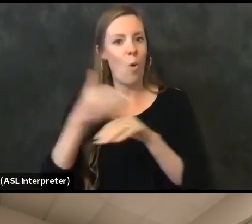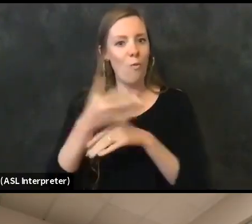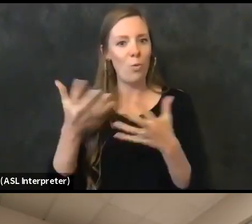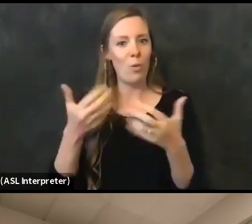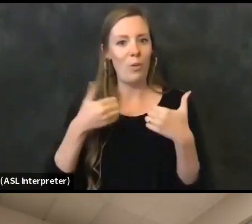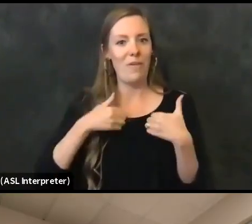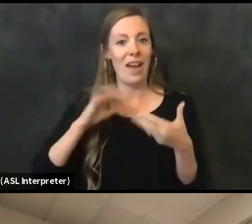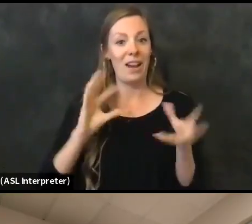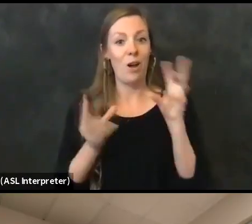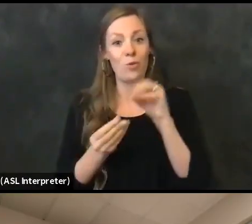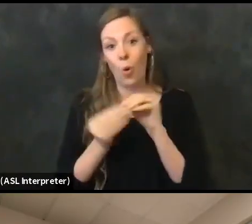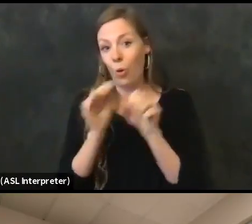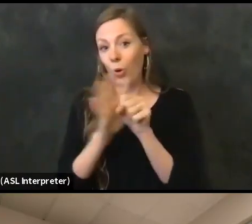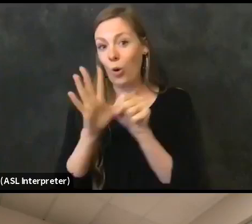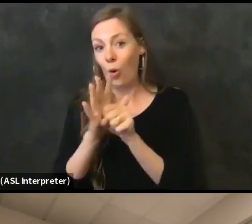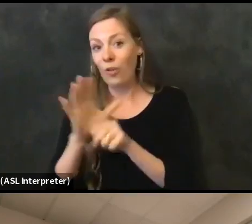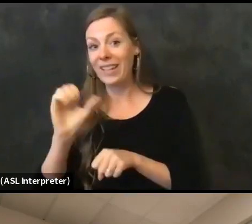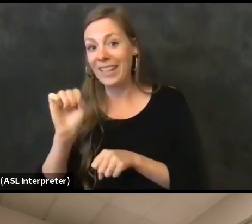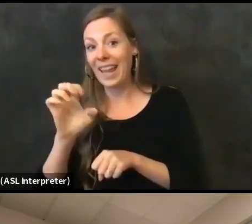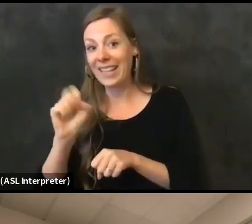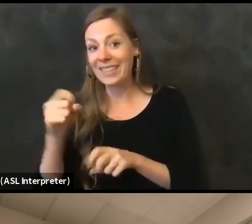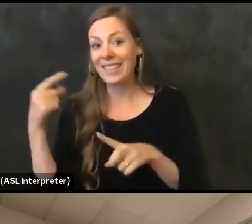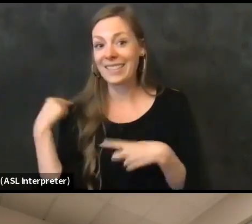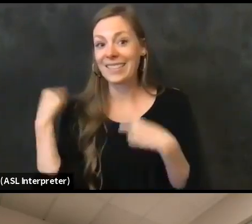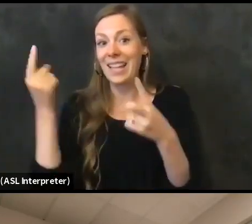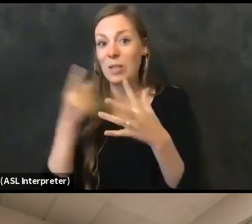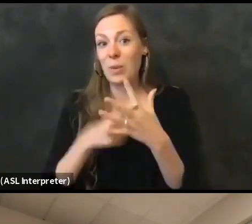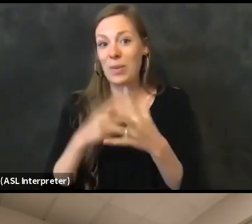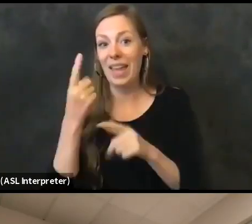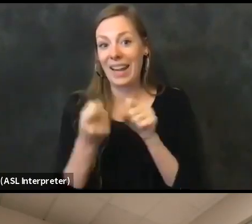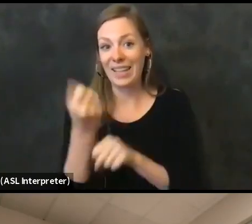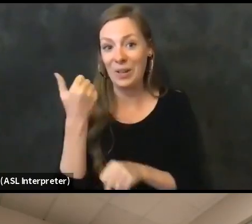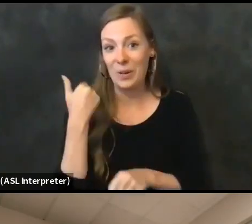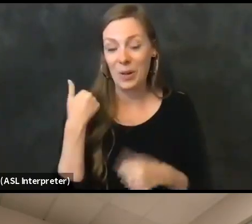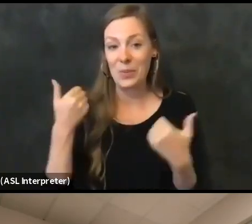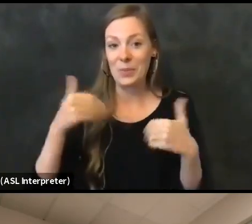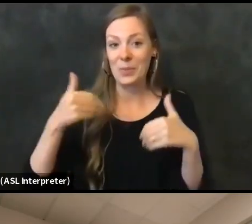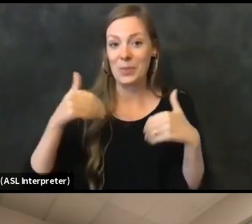eight hundred three since the pandemic began a year ago. I want to take this opportunity just to